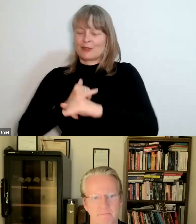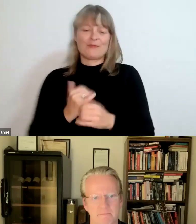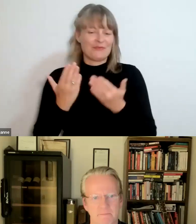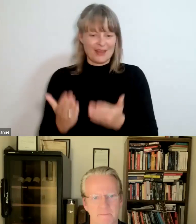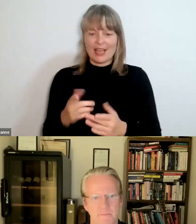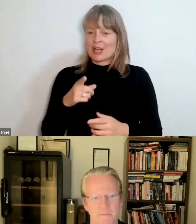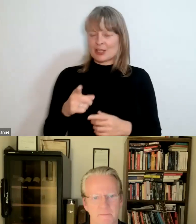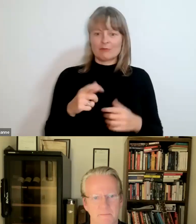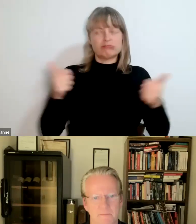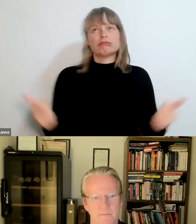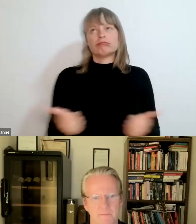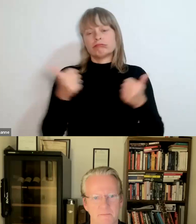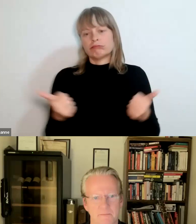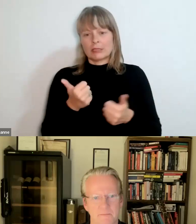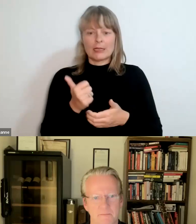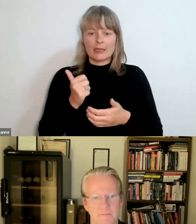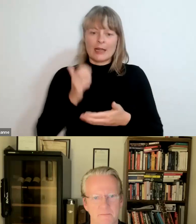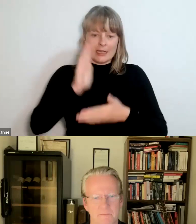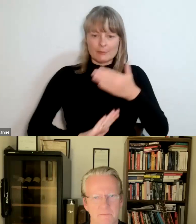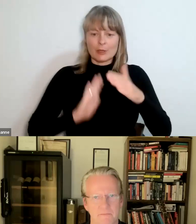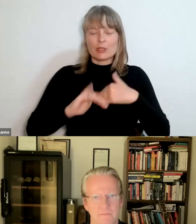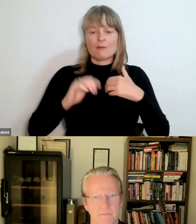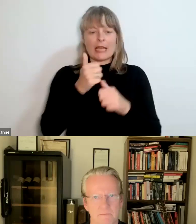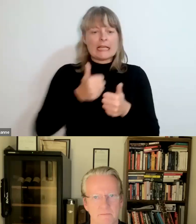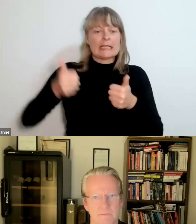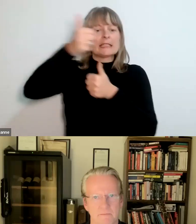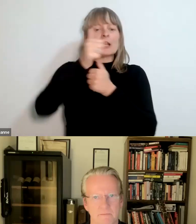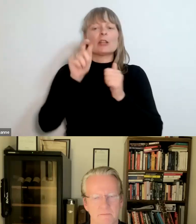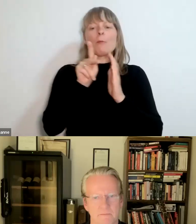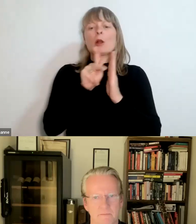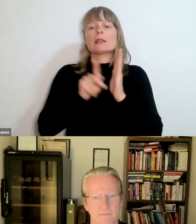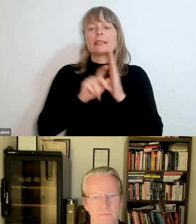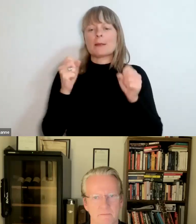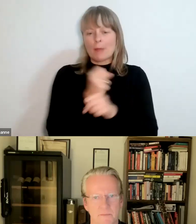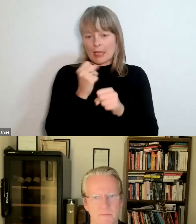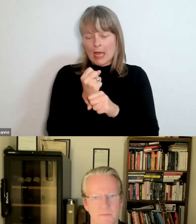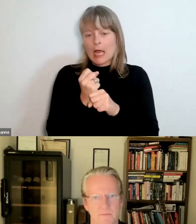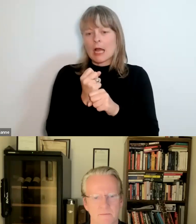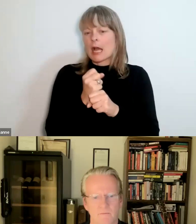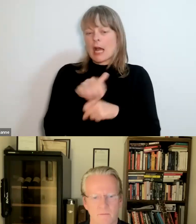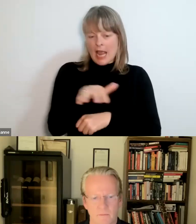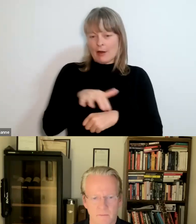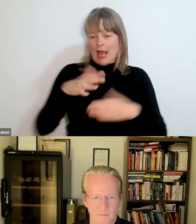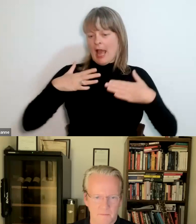the Centre for community at the Royal Children's Hospital, and Theme Director for Population Health at the Murdoch Children's Research